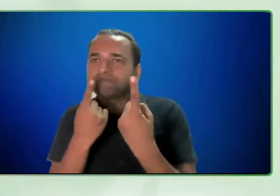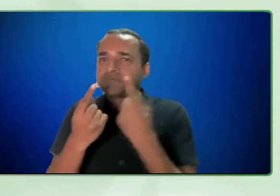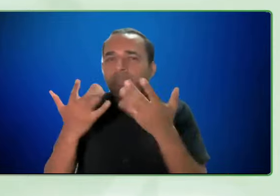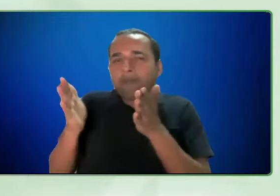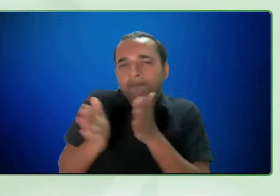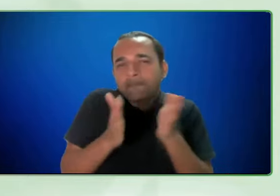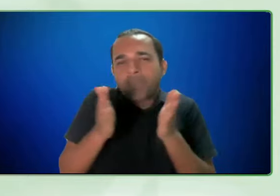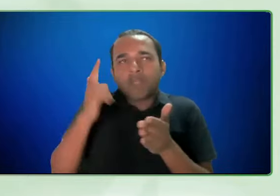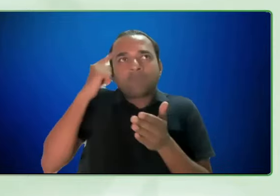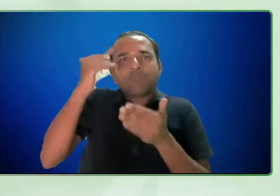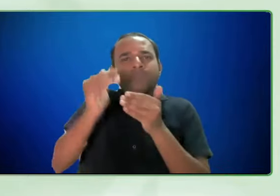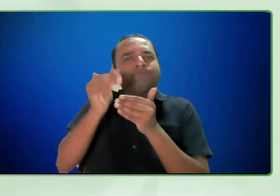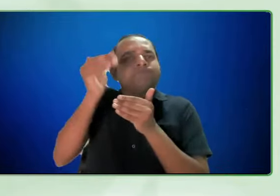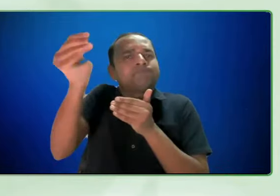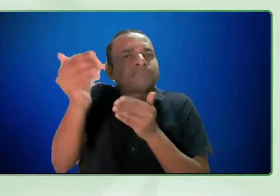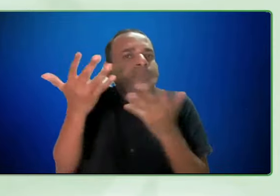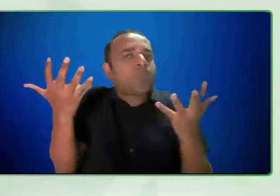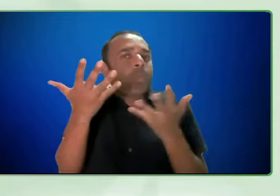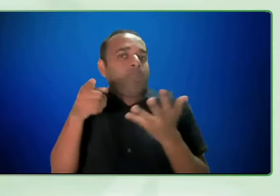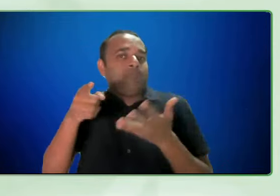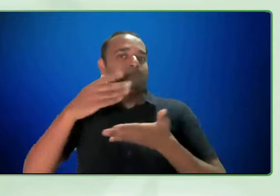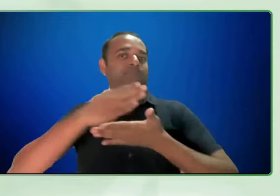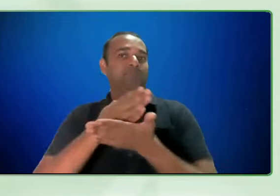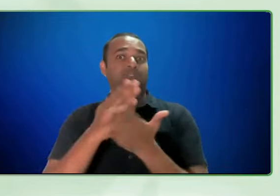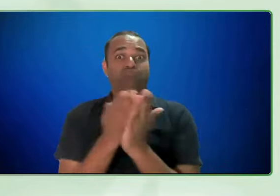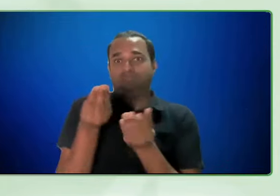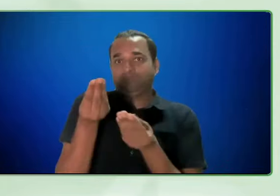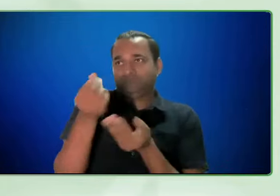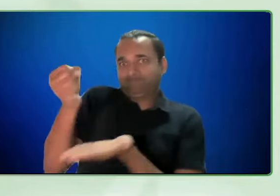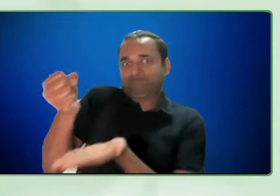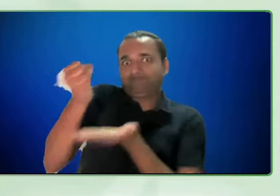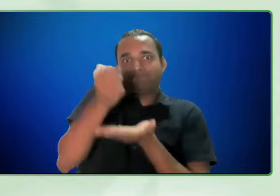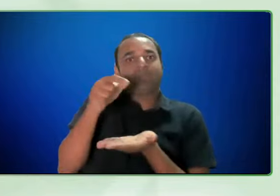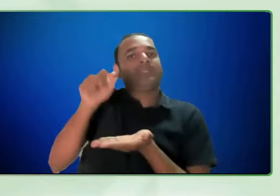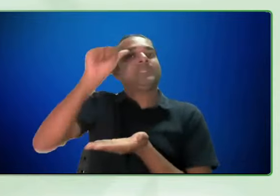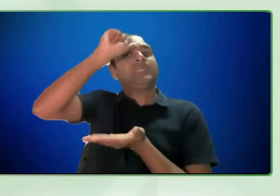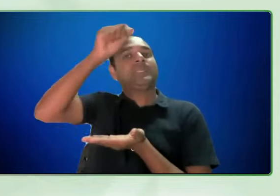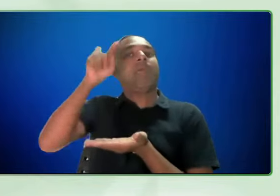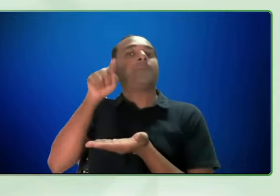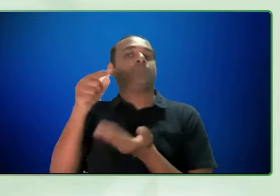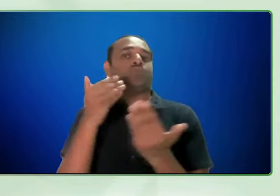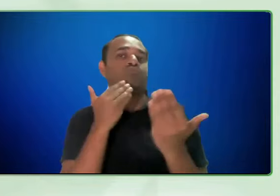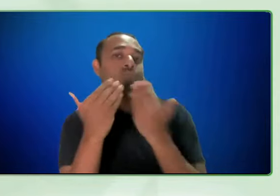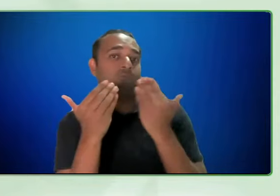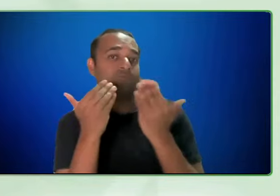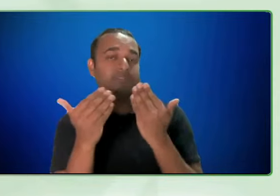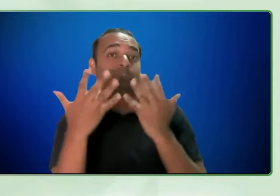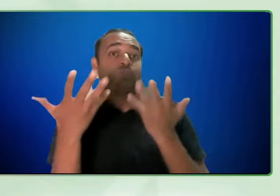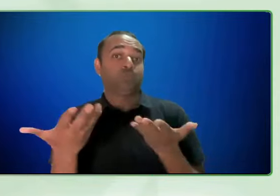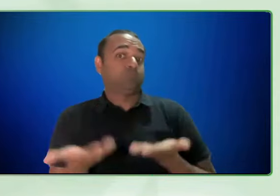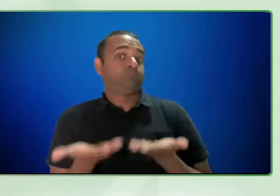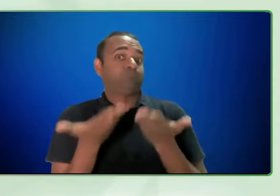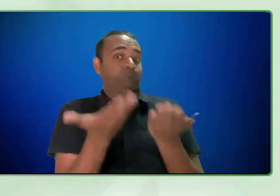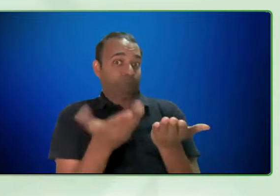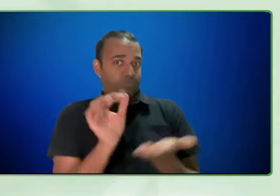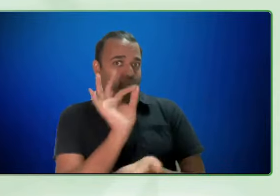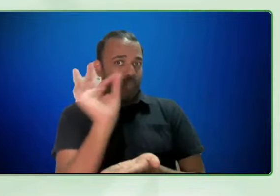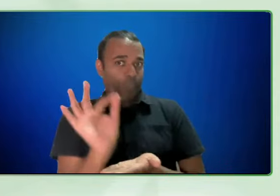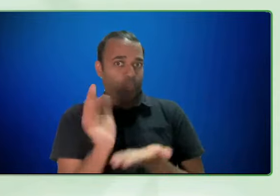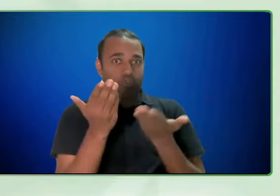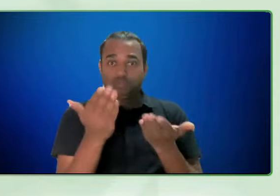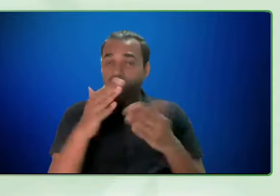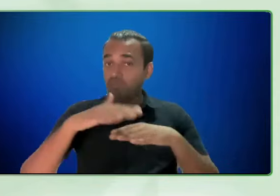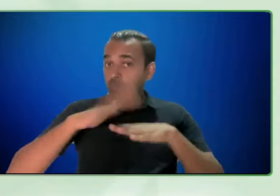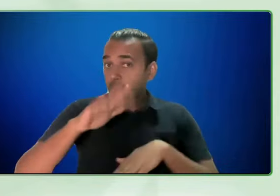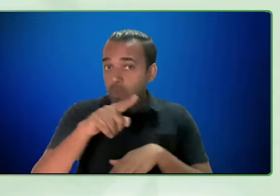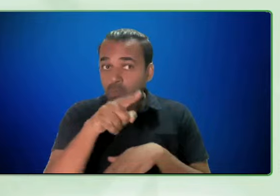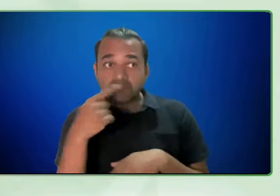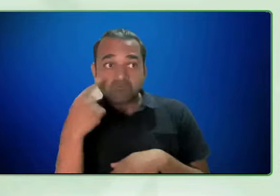Zero Project, why it is important to you? MEERA SHENOY: It is an organisation that is